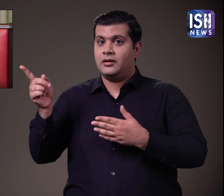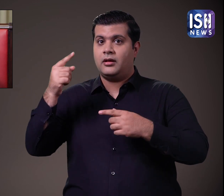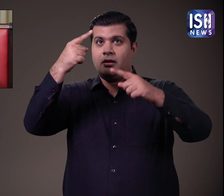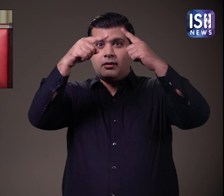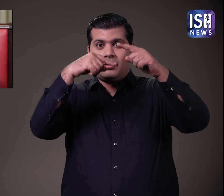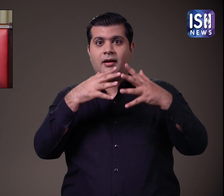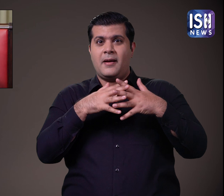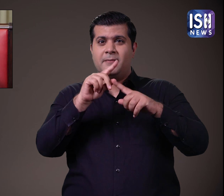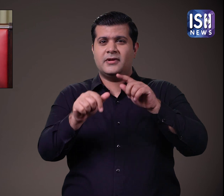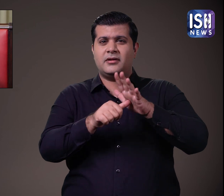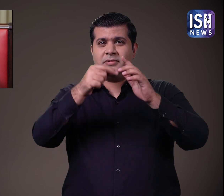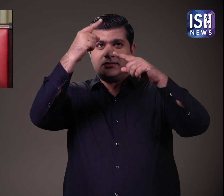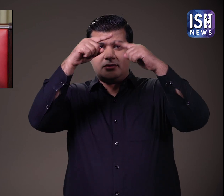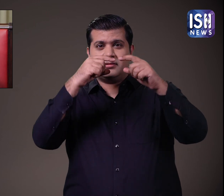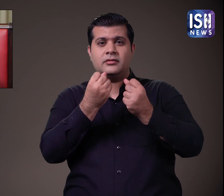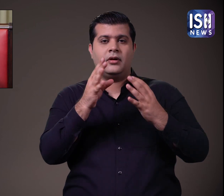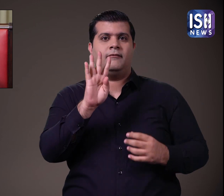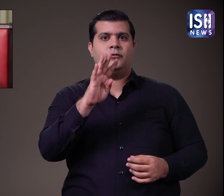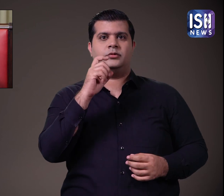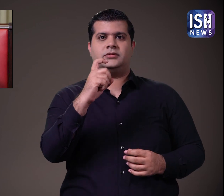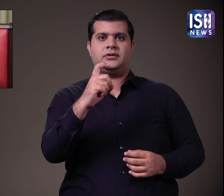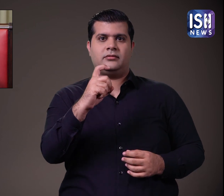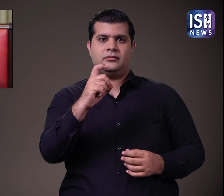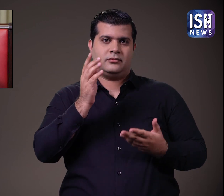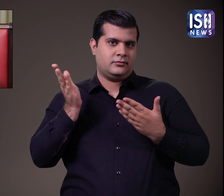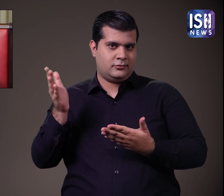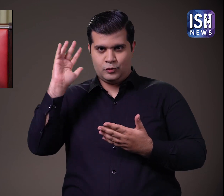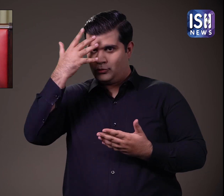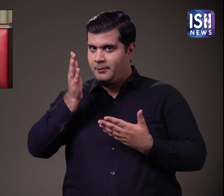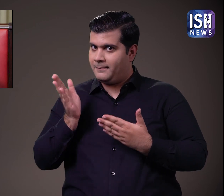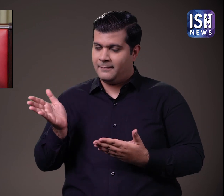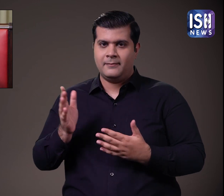Donald Trump has become the 47th President of the United States.